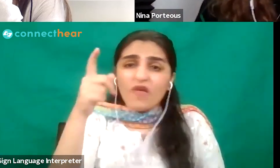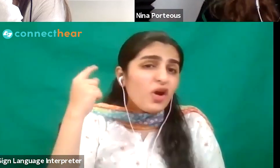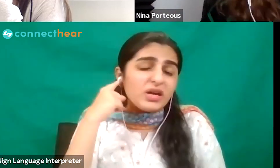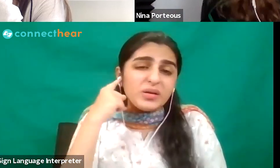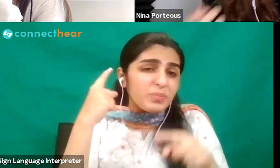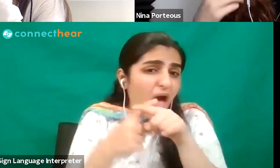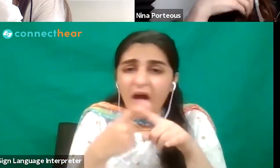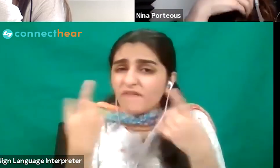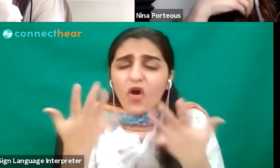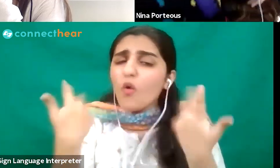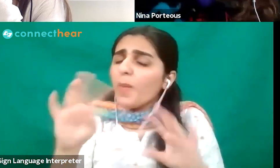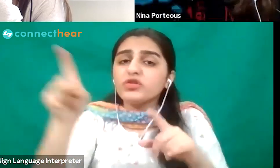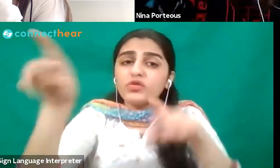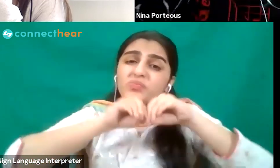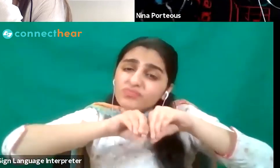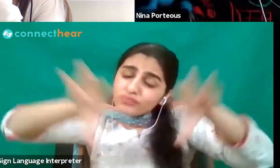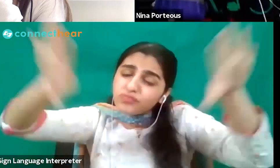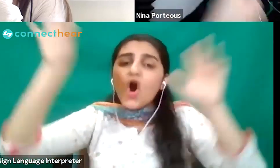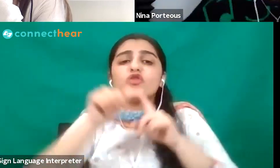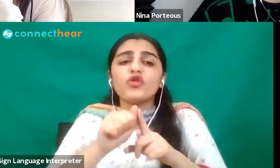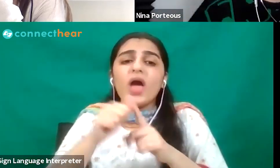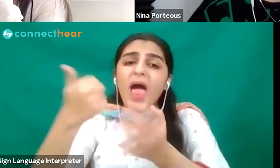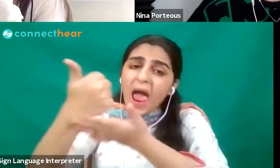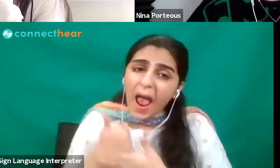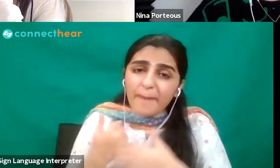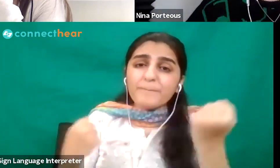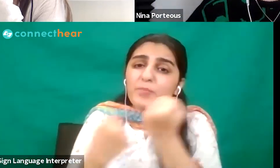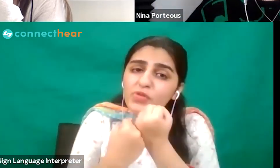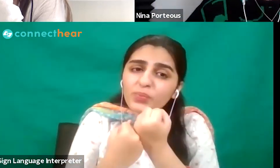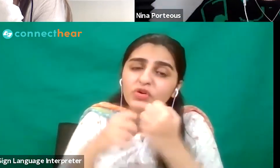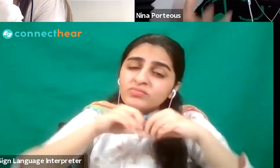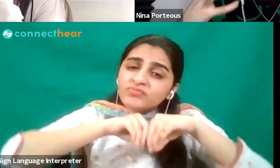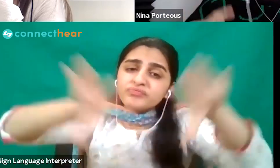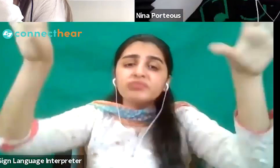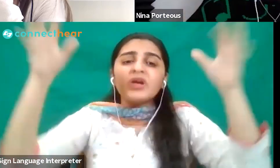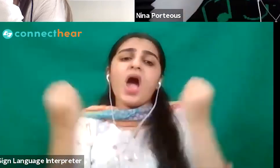I think I just was just I felt really insecure access I want to know what's going on around me as well.